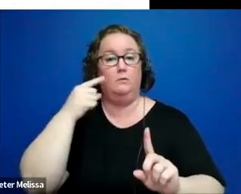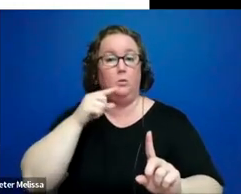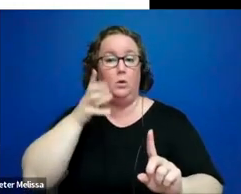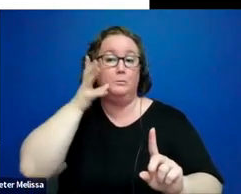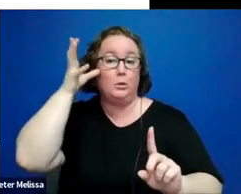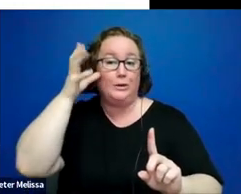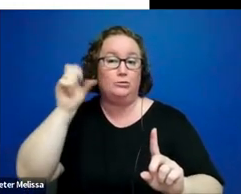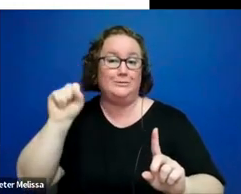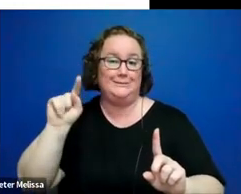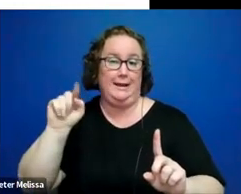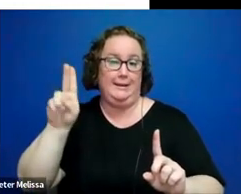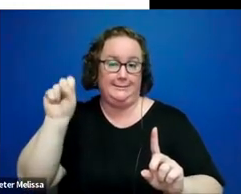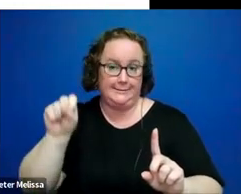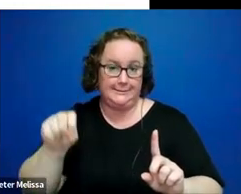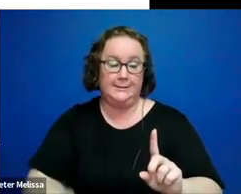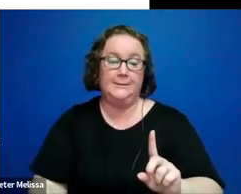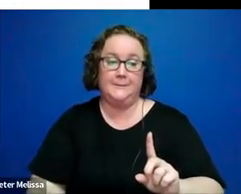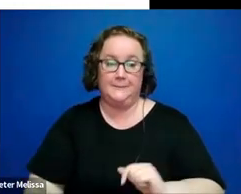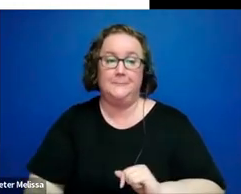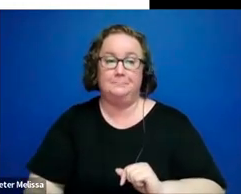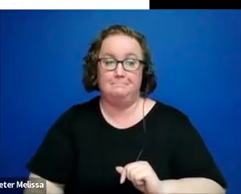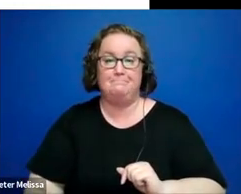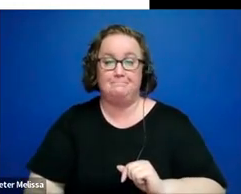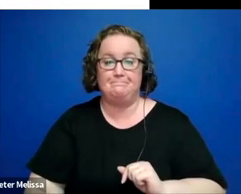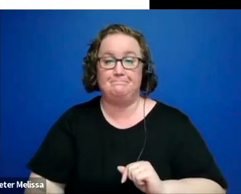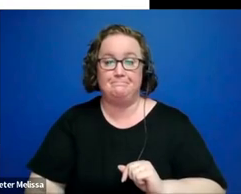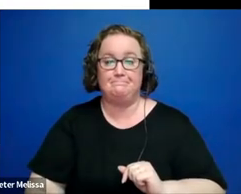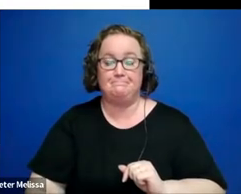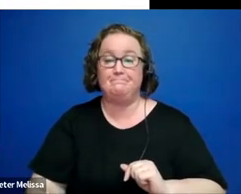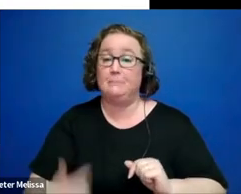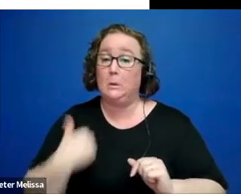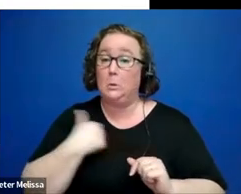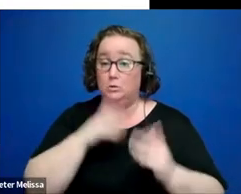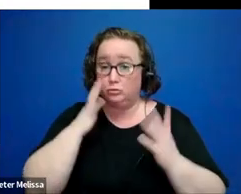And we determine parental status as any person